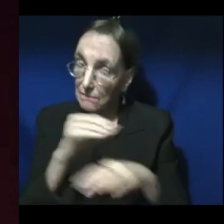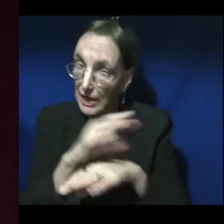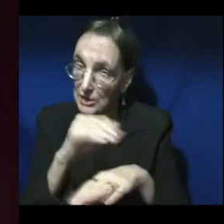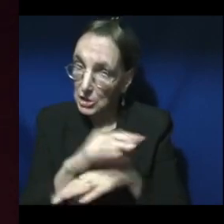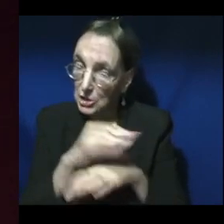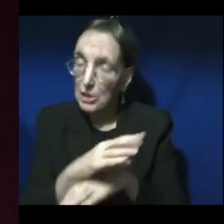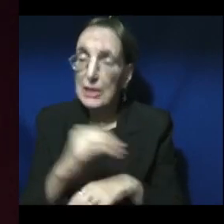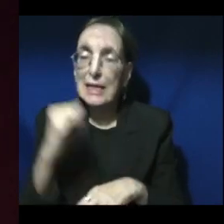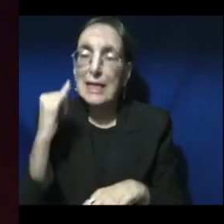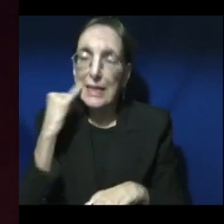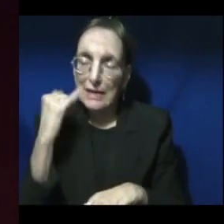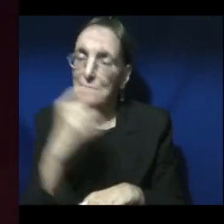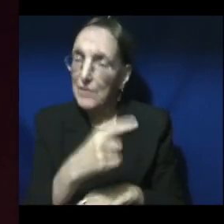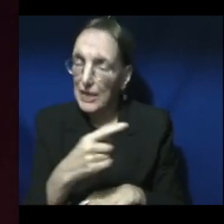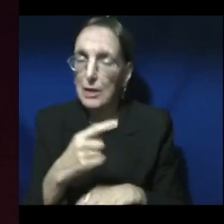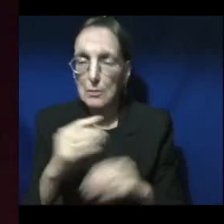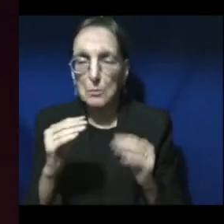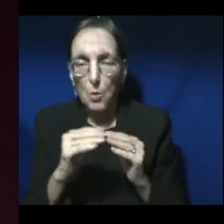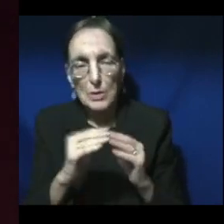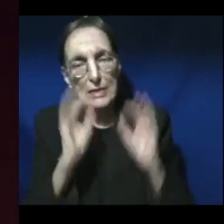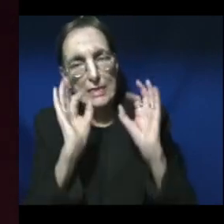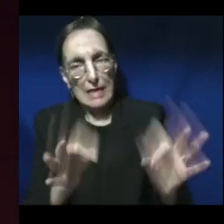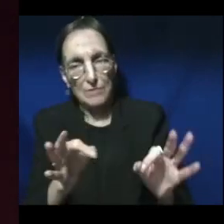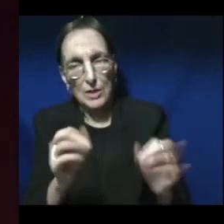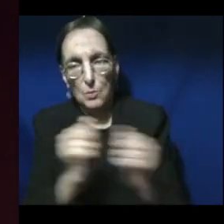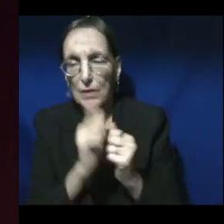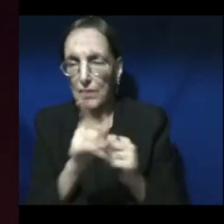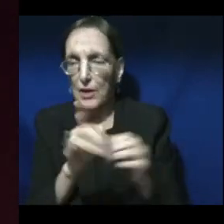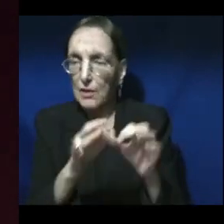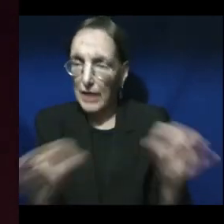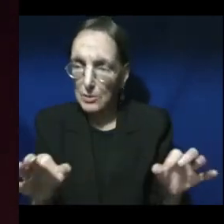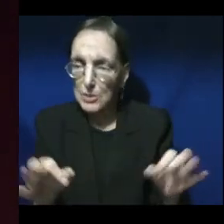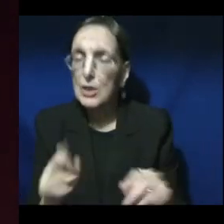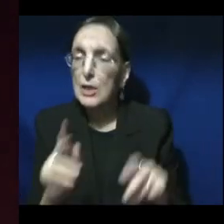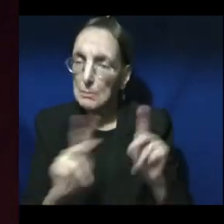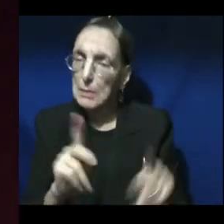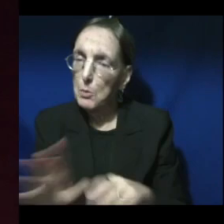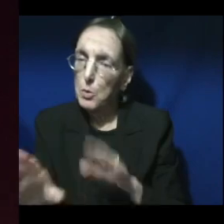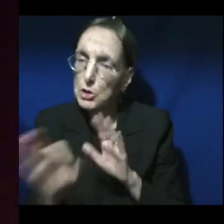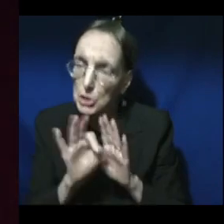choose them and support them. Why? Because when someone speaks with a great deal of certainty,